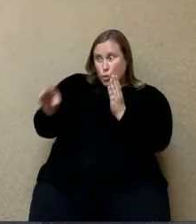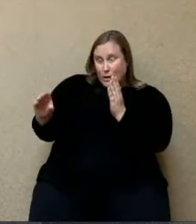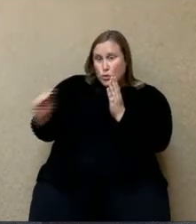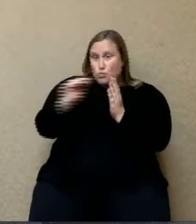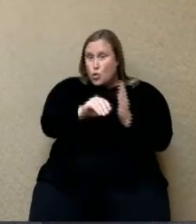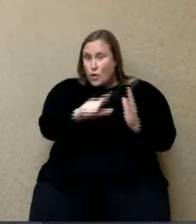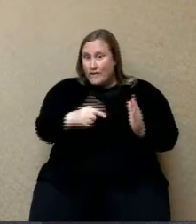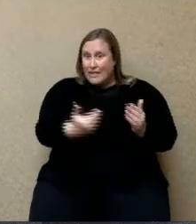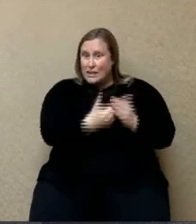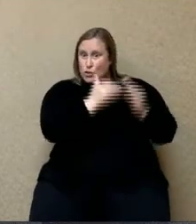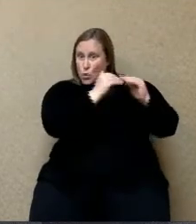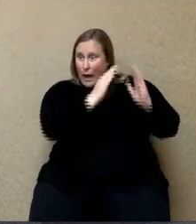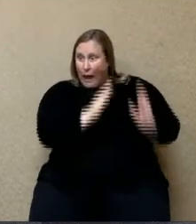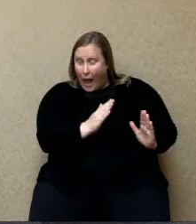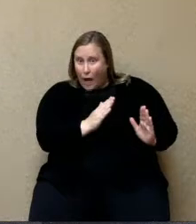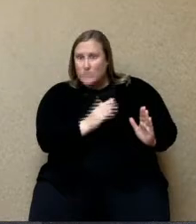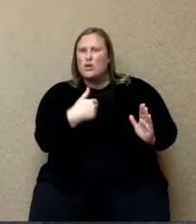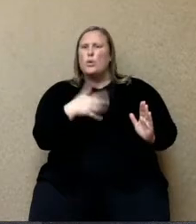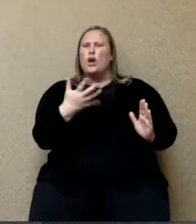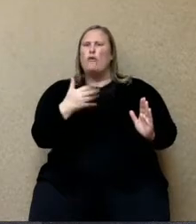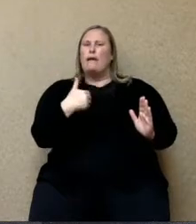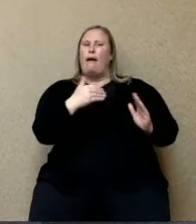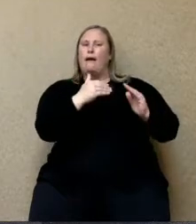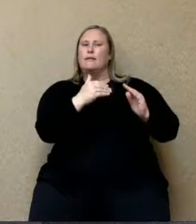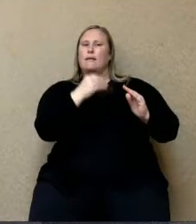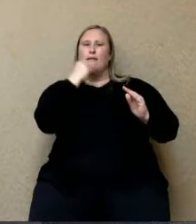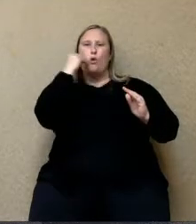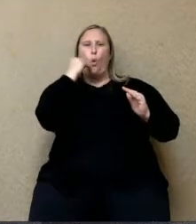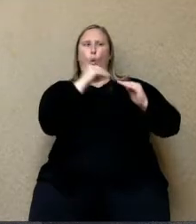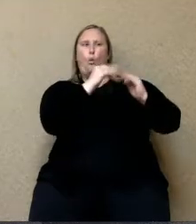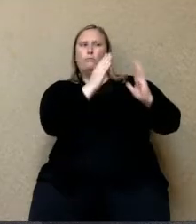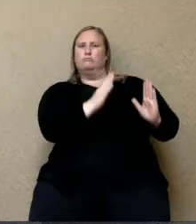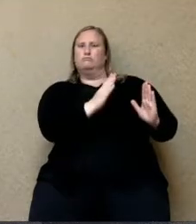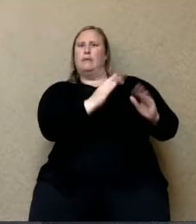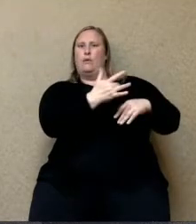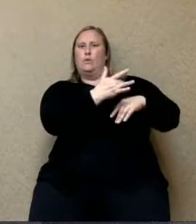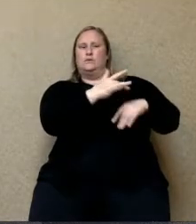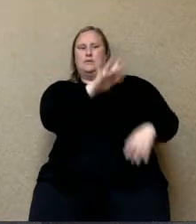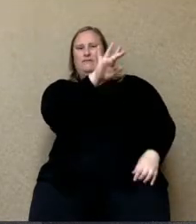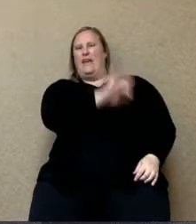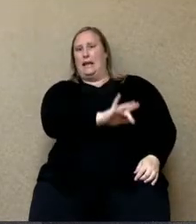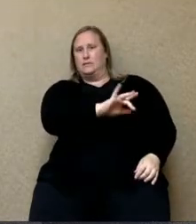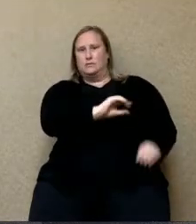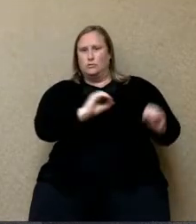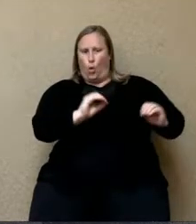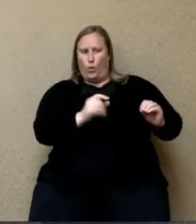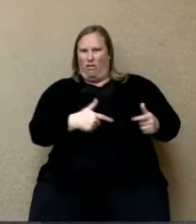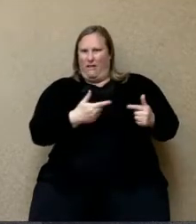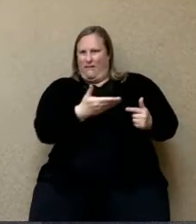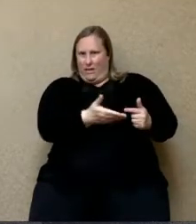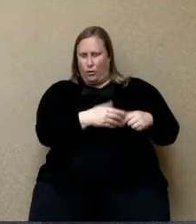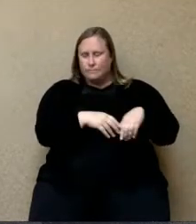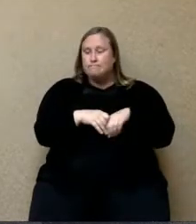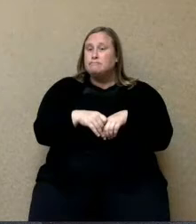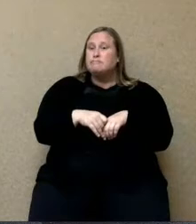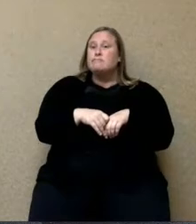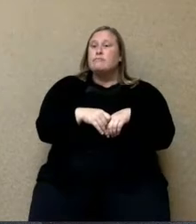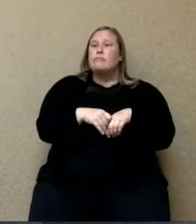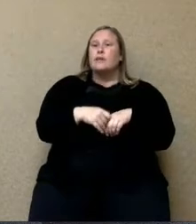We had a home already identified that was vacant and empty and clear, so it was a little bit hard for